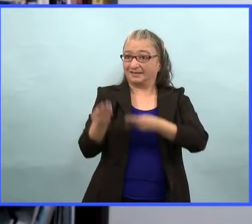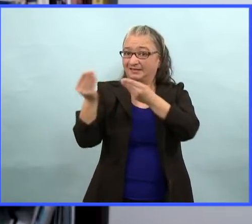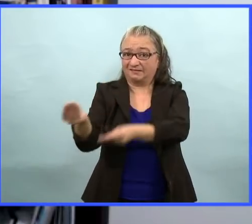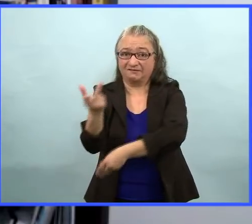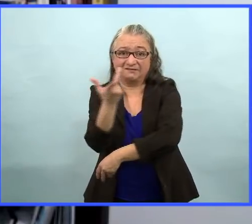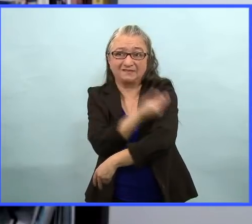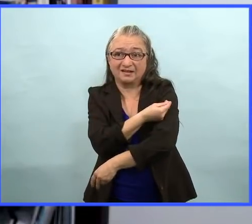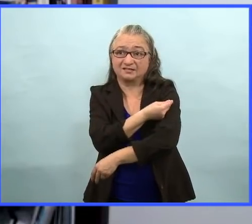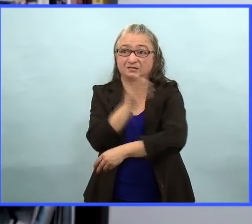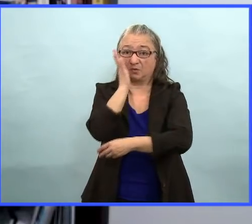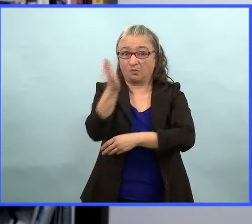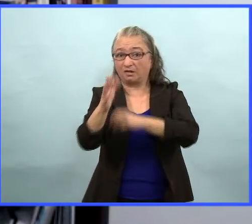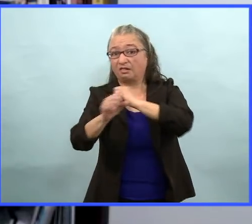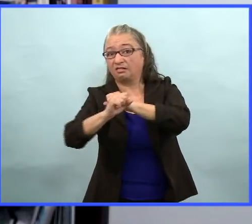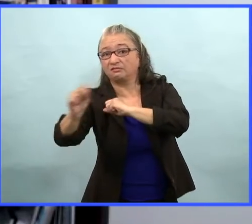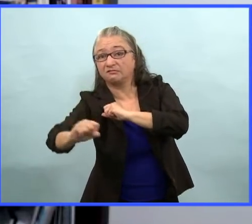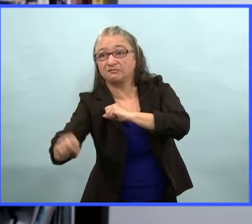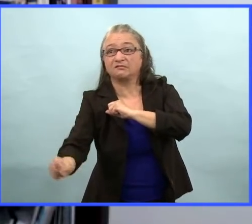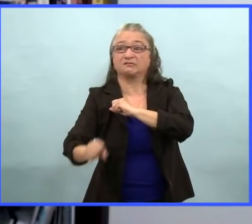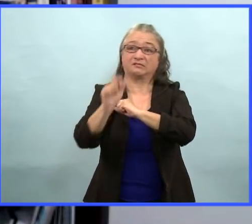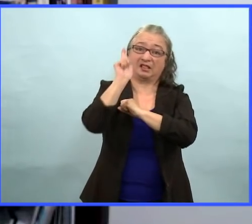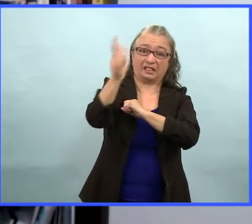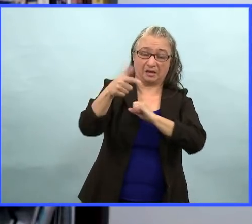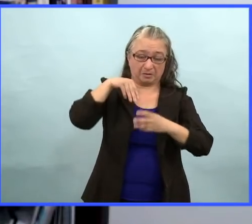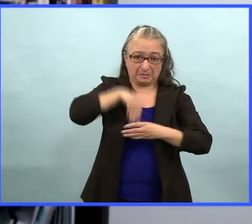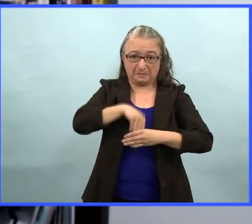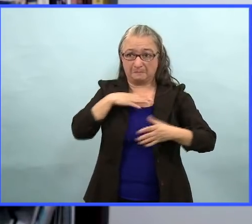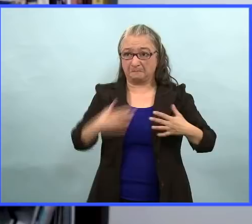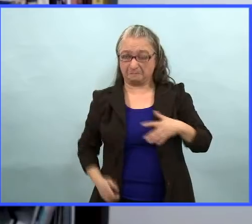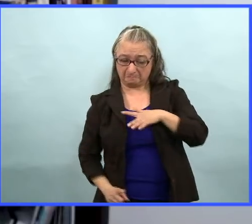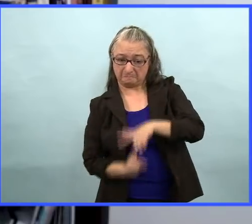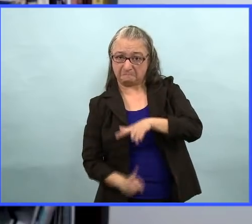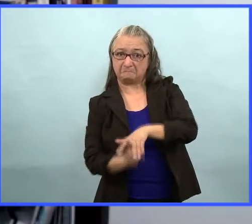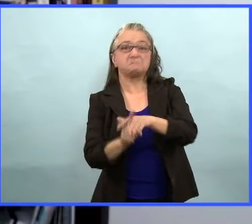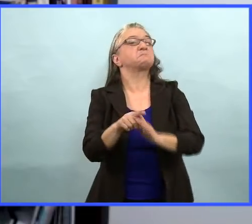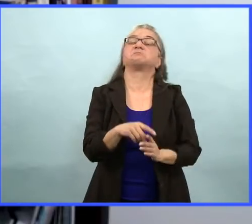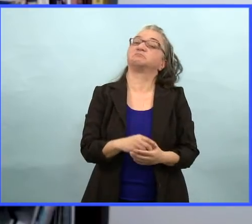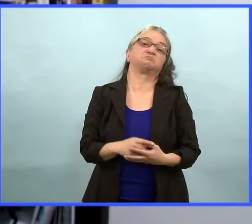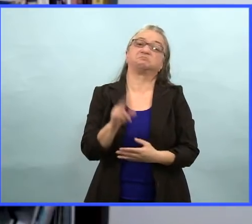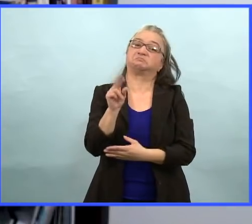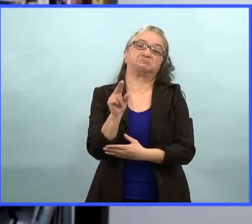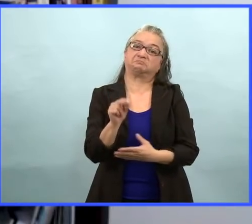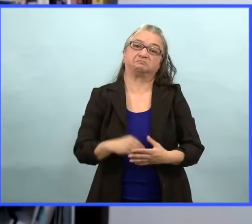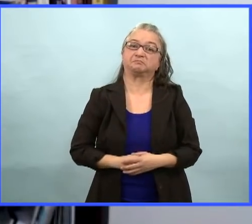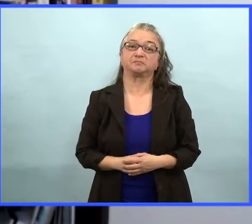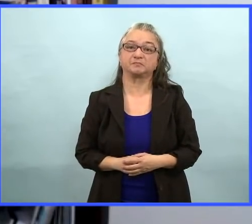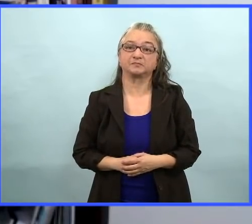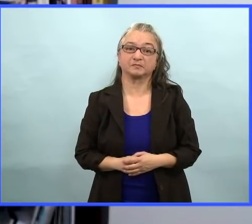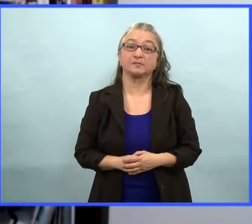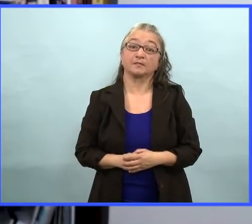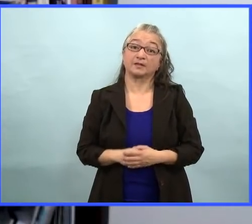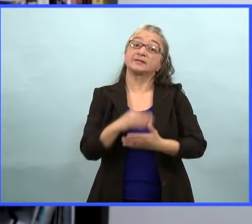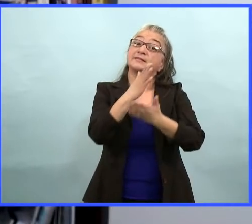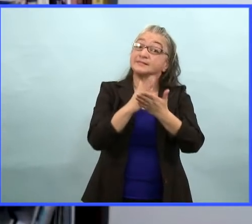we also know that some populations are at an increased risk of exposure to the virus and or